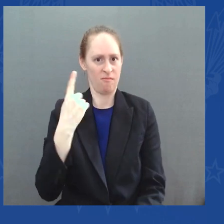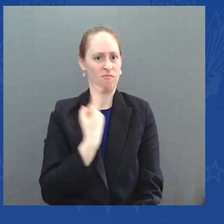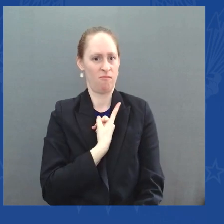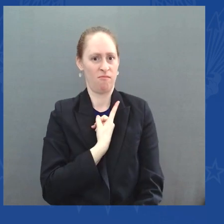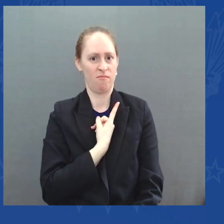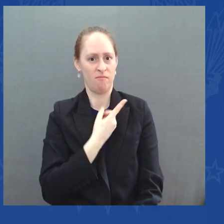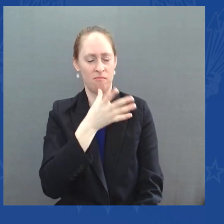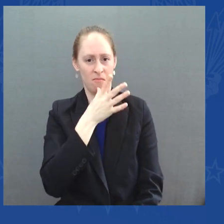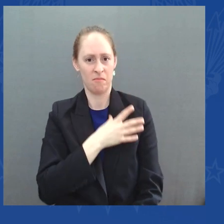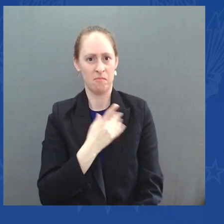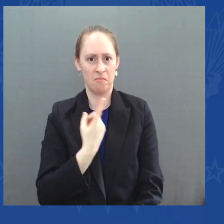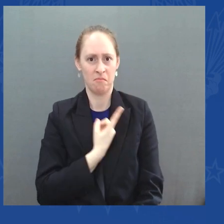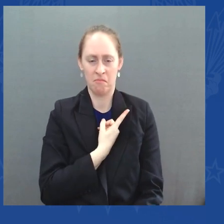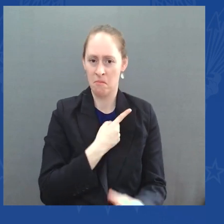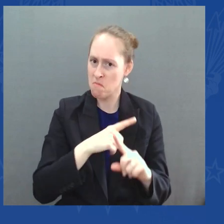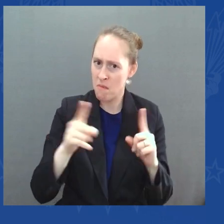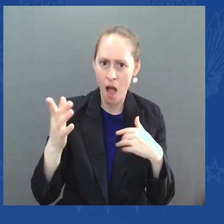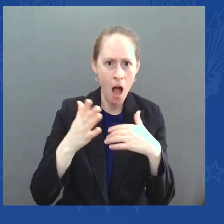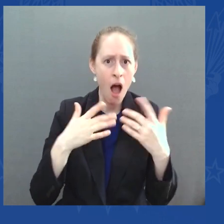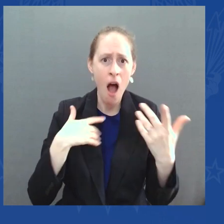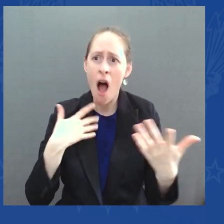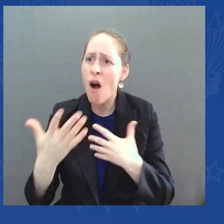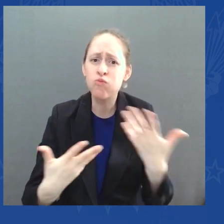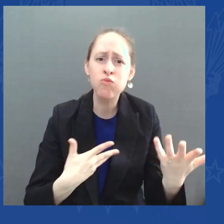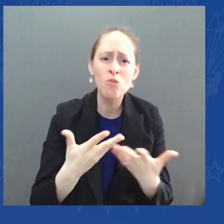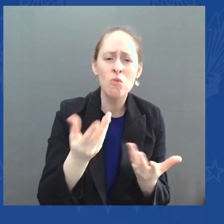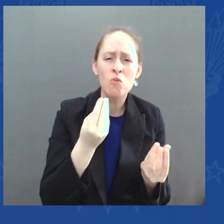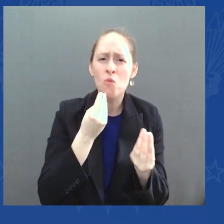Different companies would come speak about their opportunities,